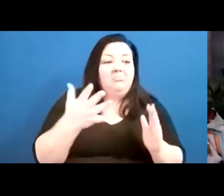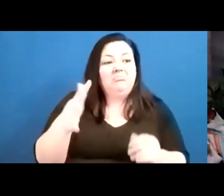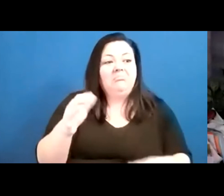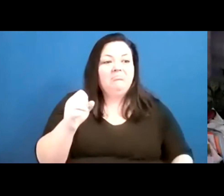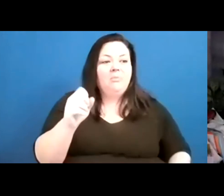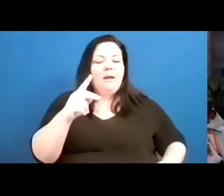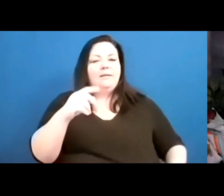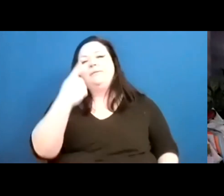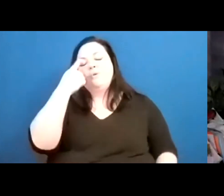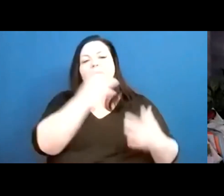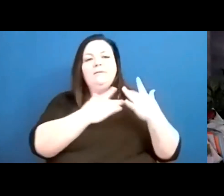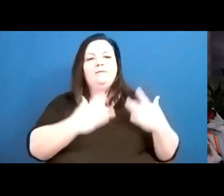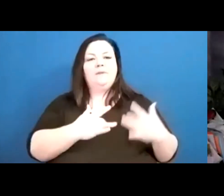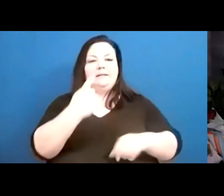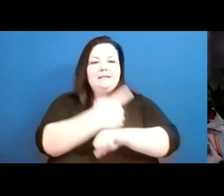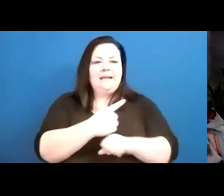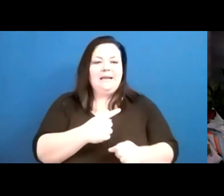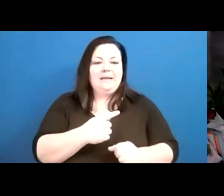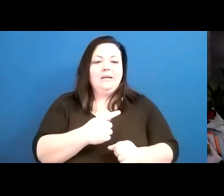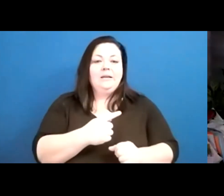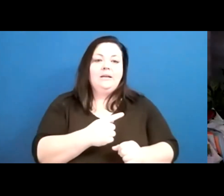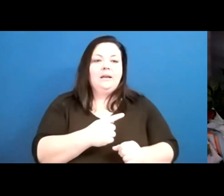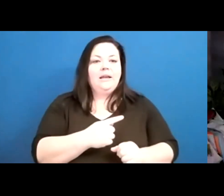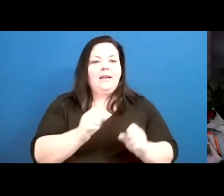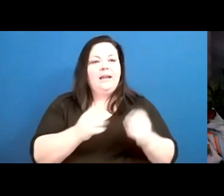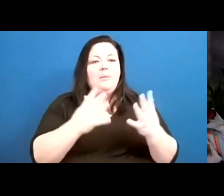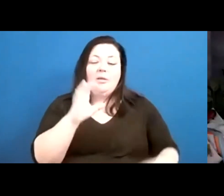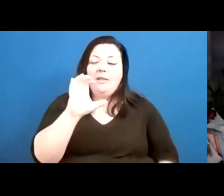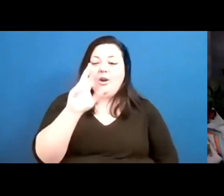Valentine's Day and I came up with a creepy sonnet, so I hope you